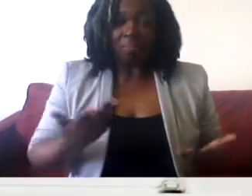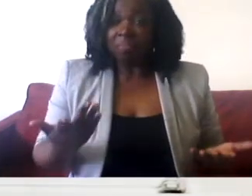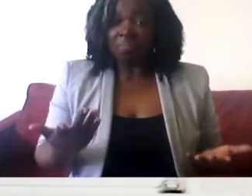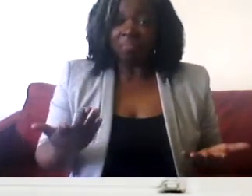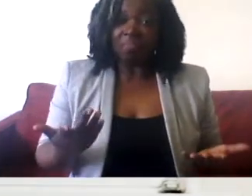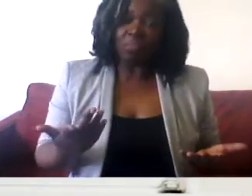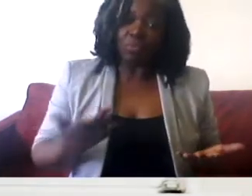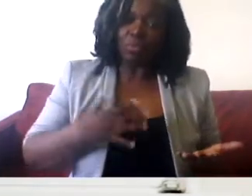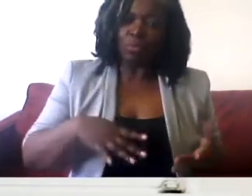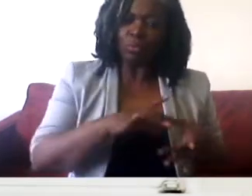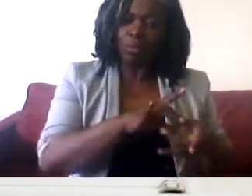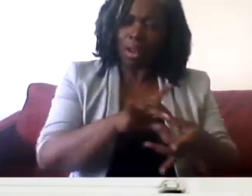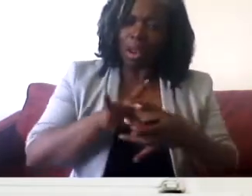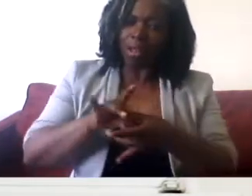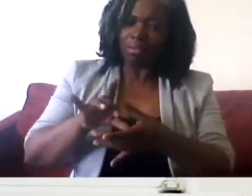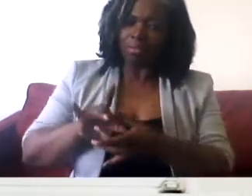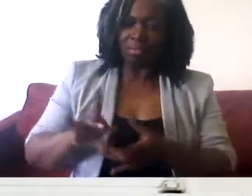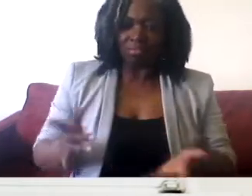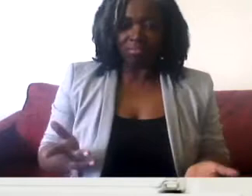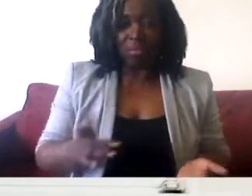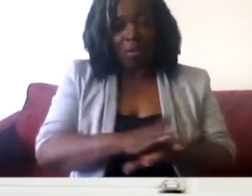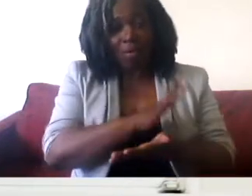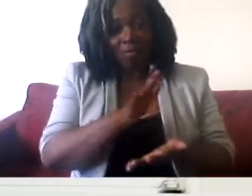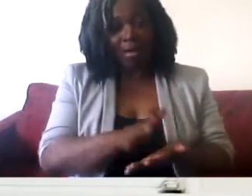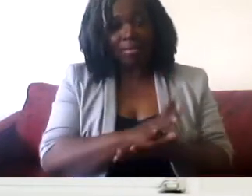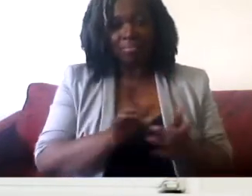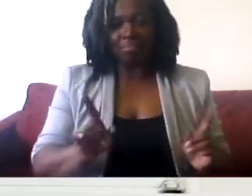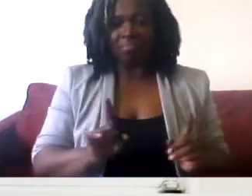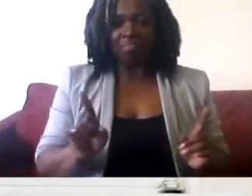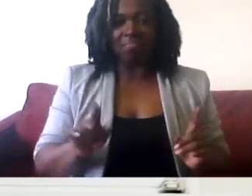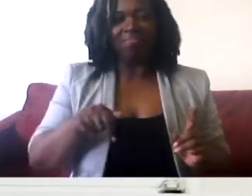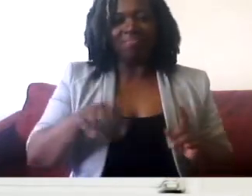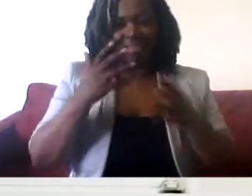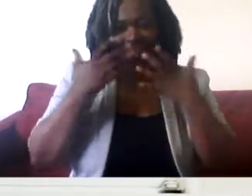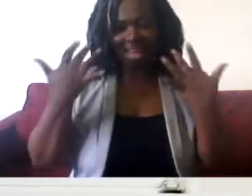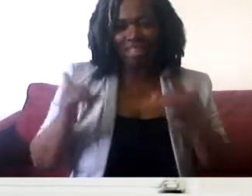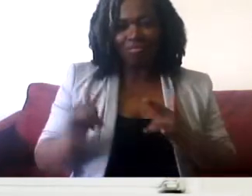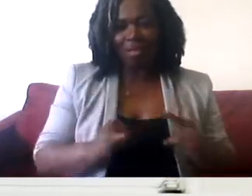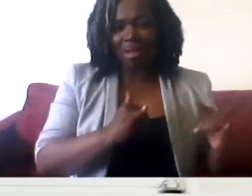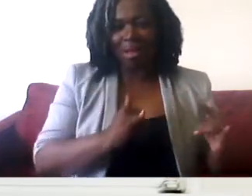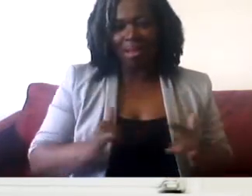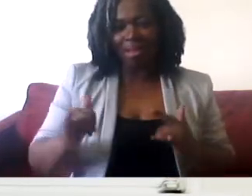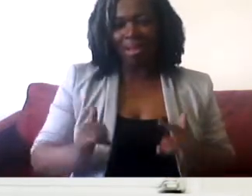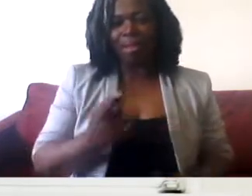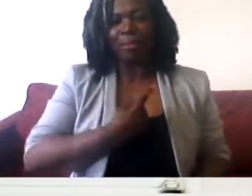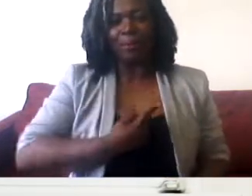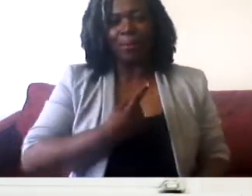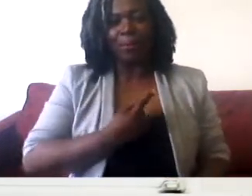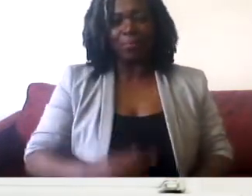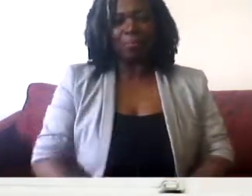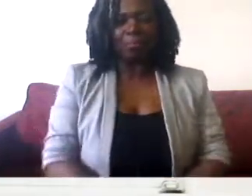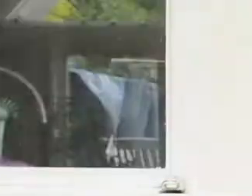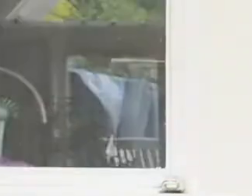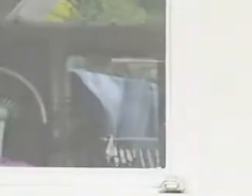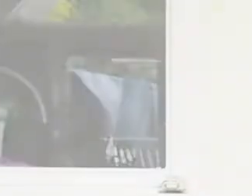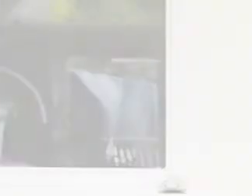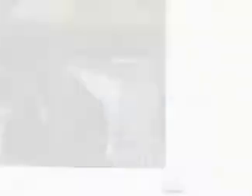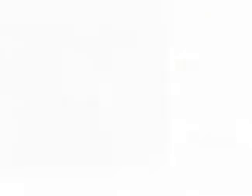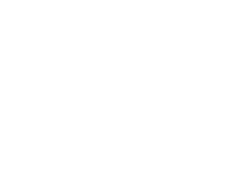allows us to connect but equally allows